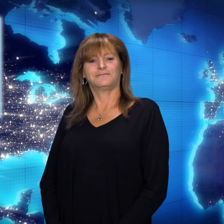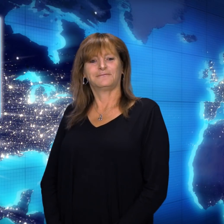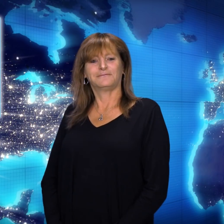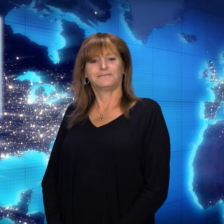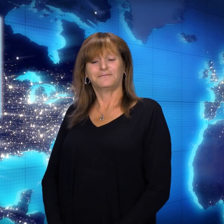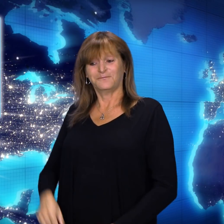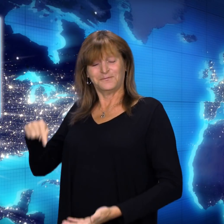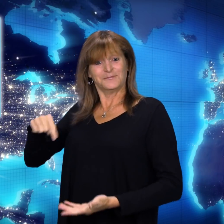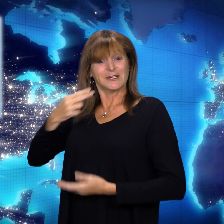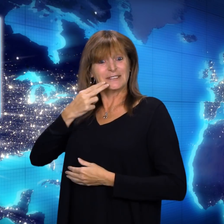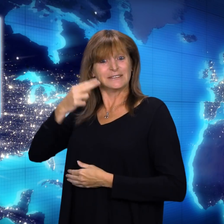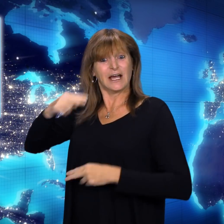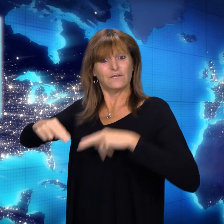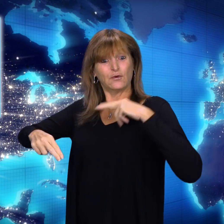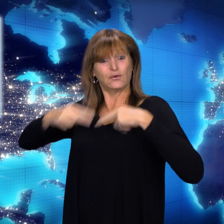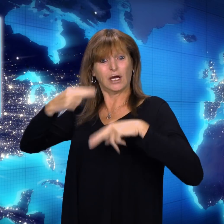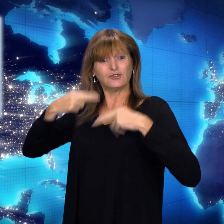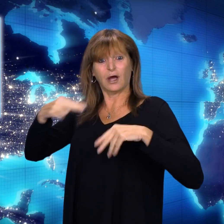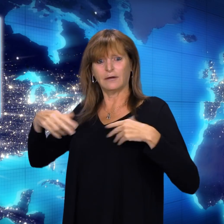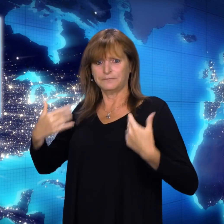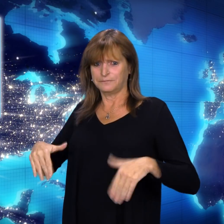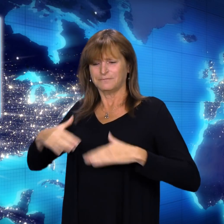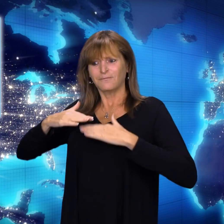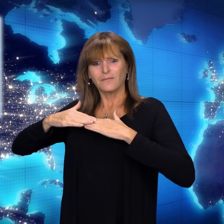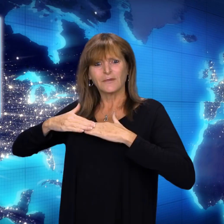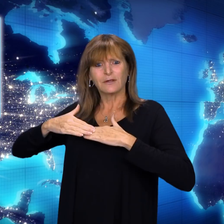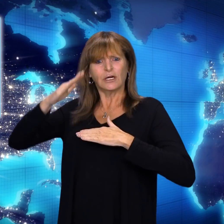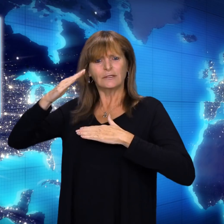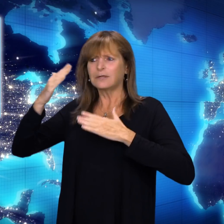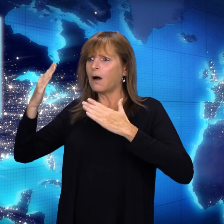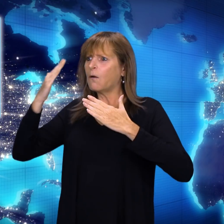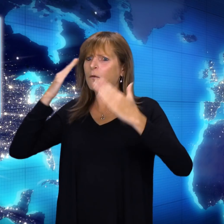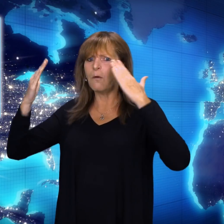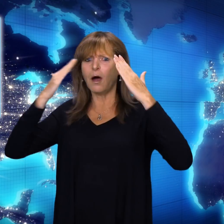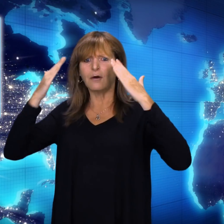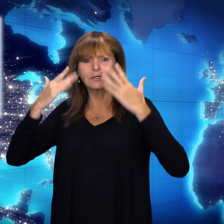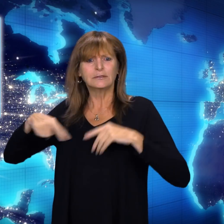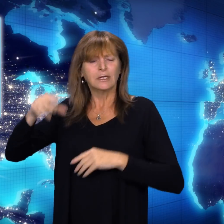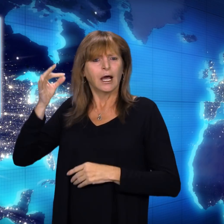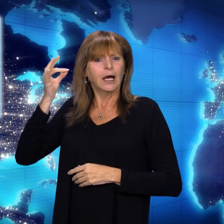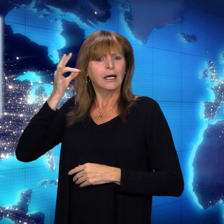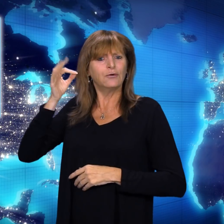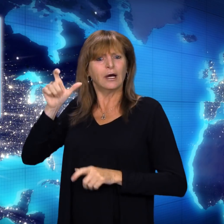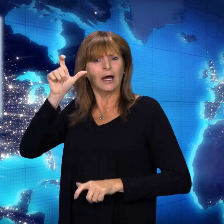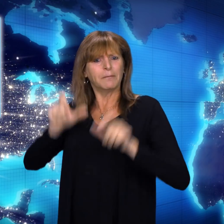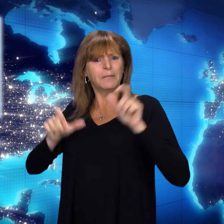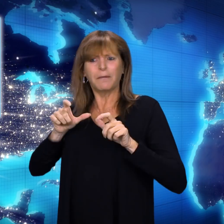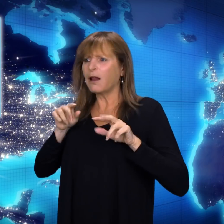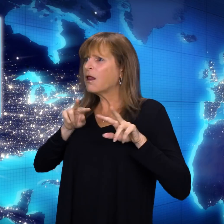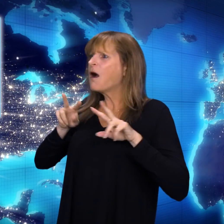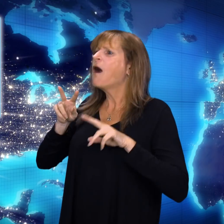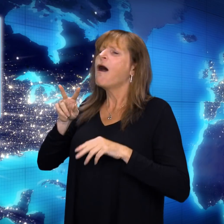hearing people about deaf people, deaf culture and sign language and